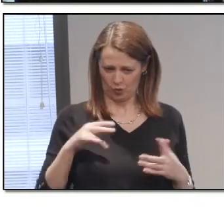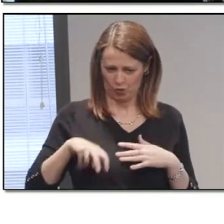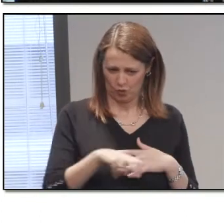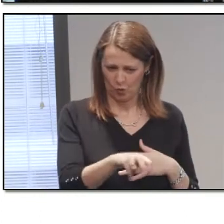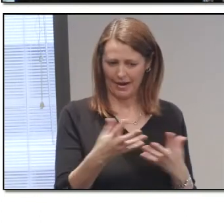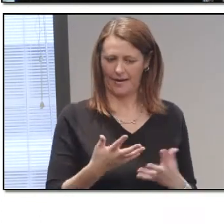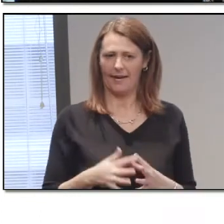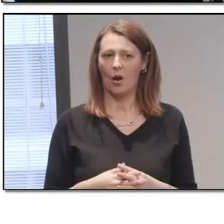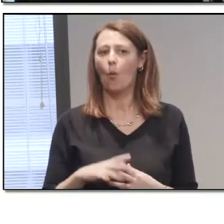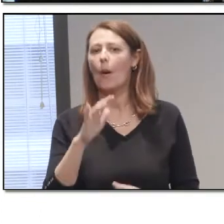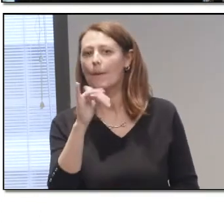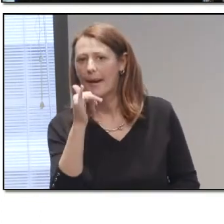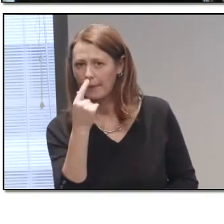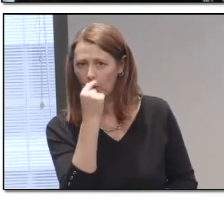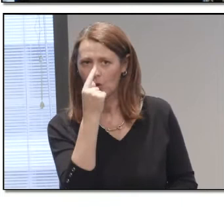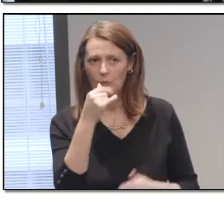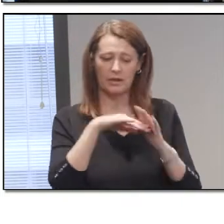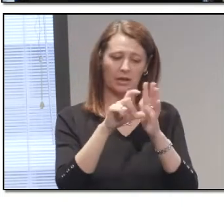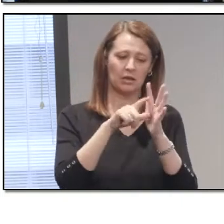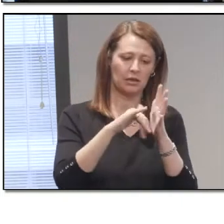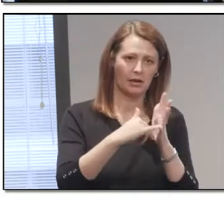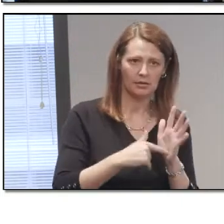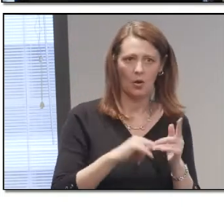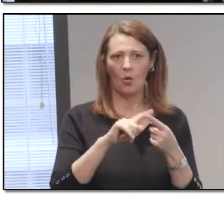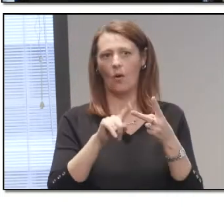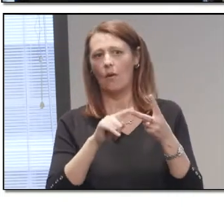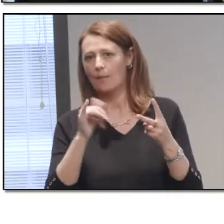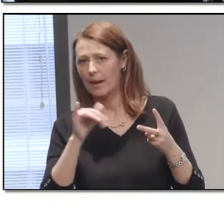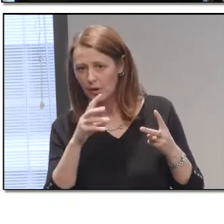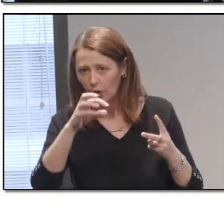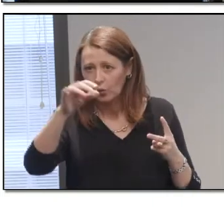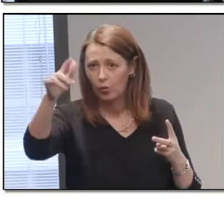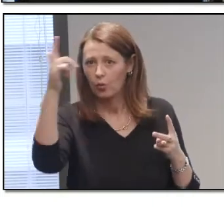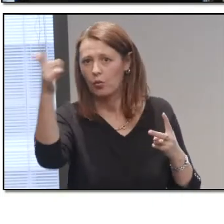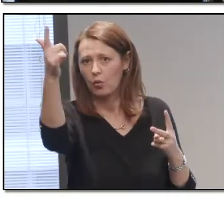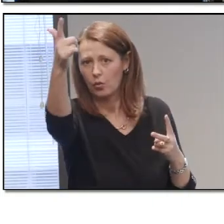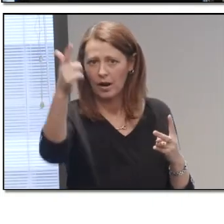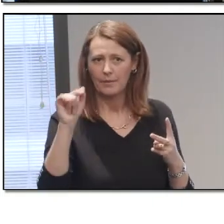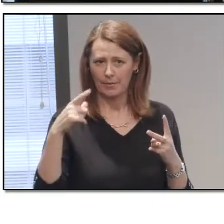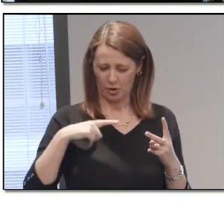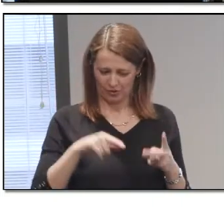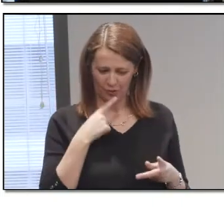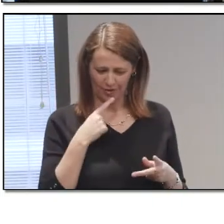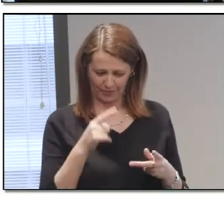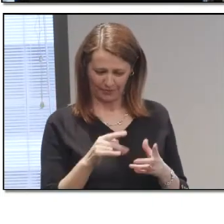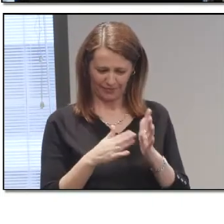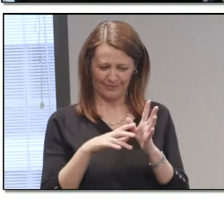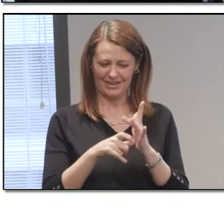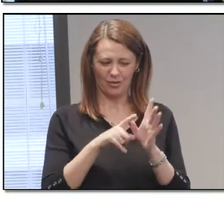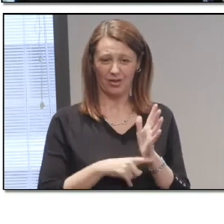Well maybe it could be present in dust and maybe it could travel long distances but because of the nature of the material it's highly unlikely for that to happen however,